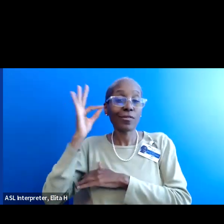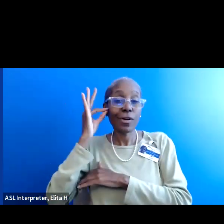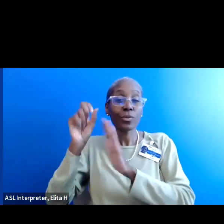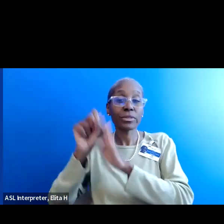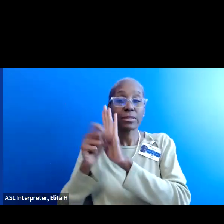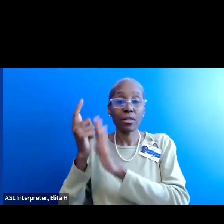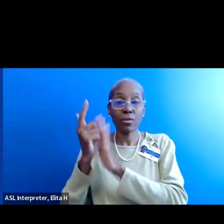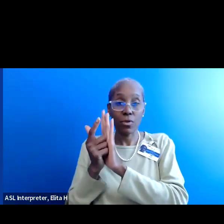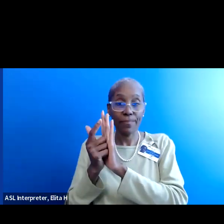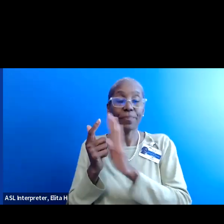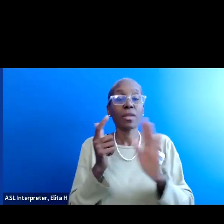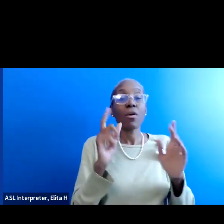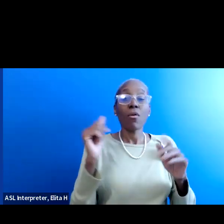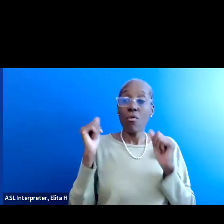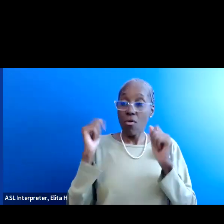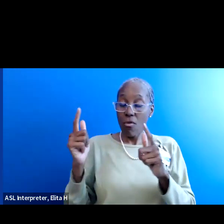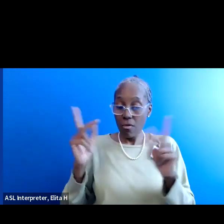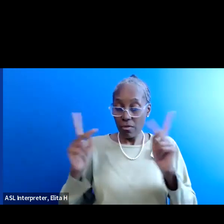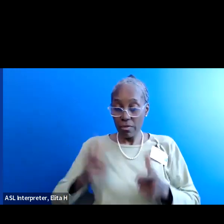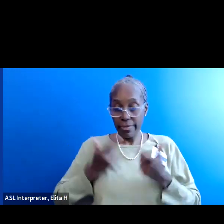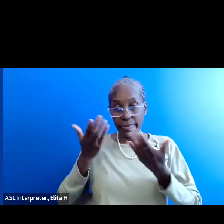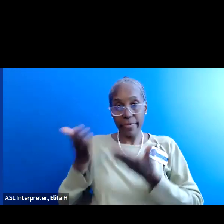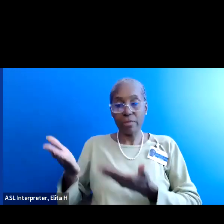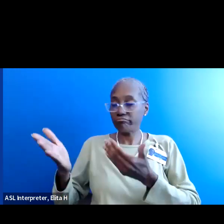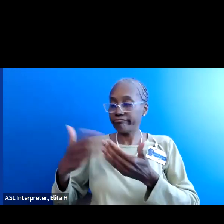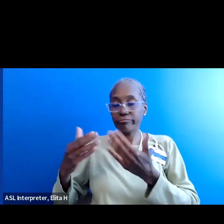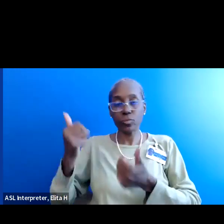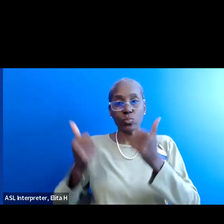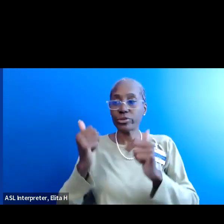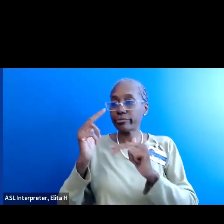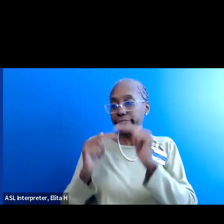As all residents, regardless of the type of facility, have the right to be